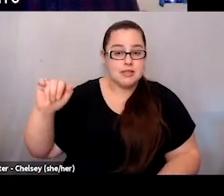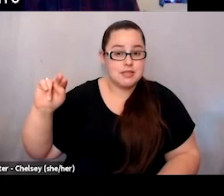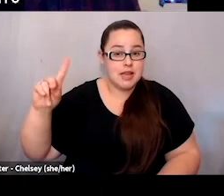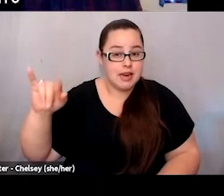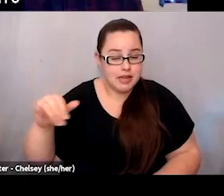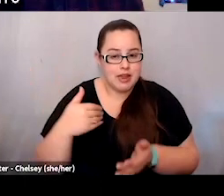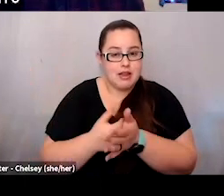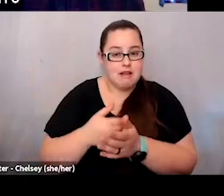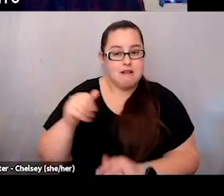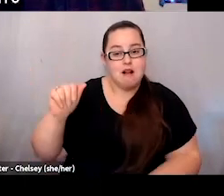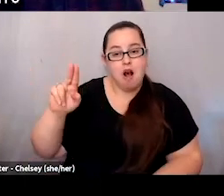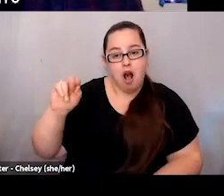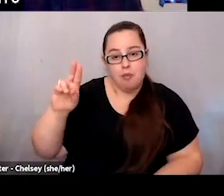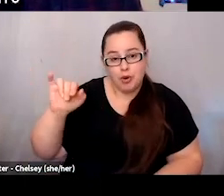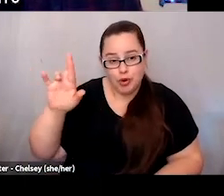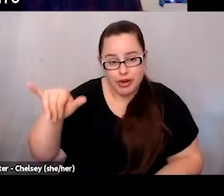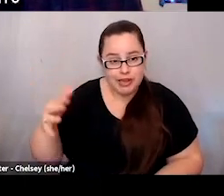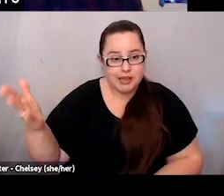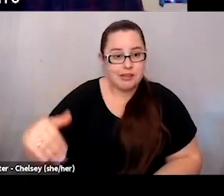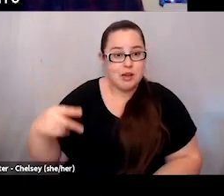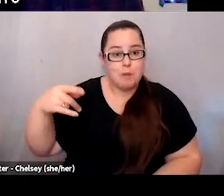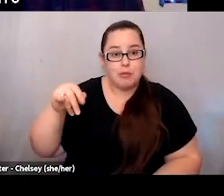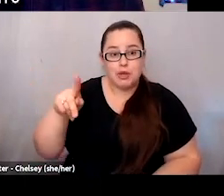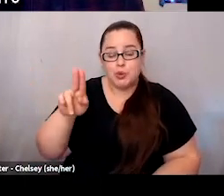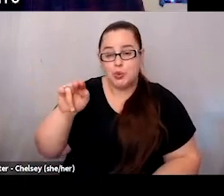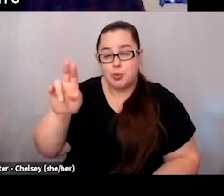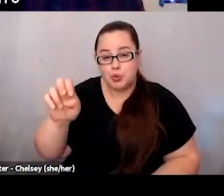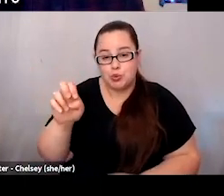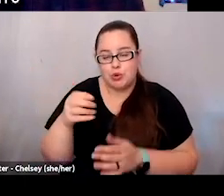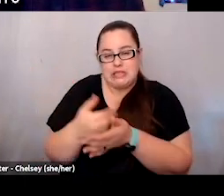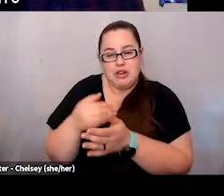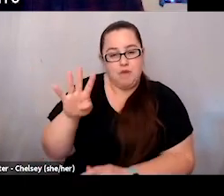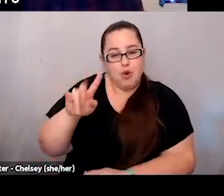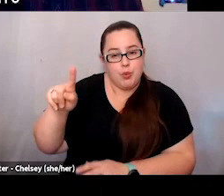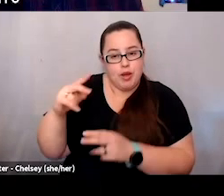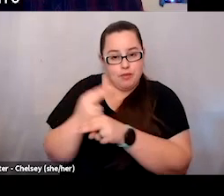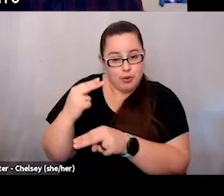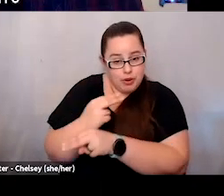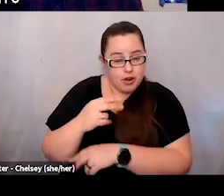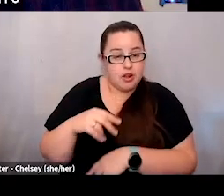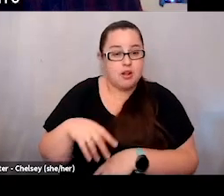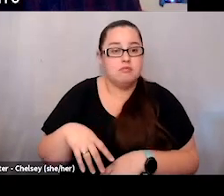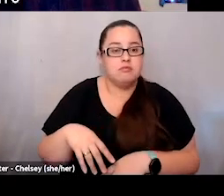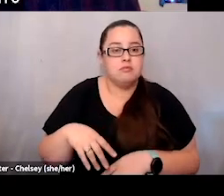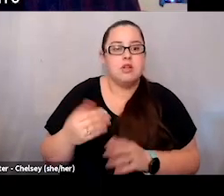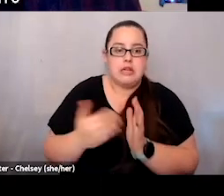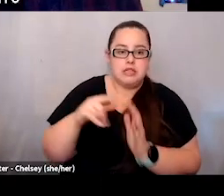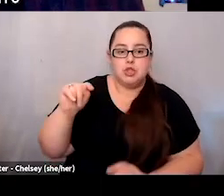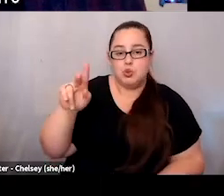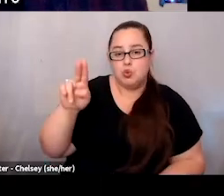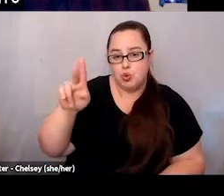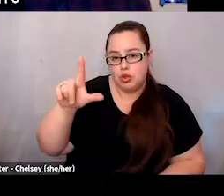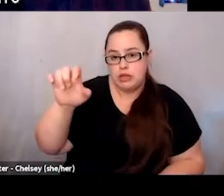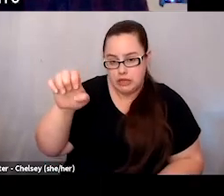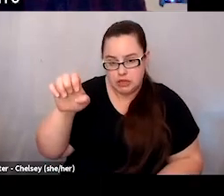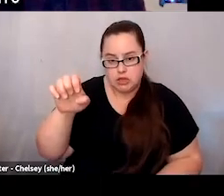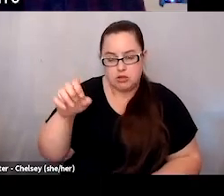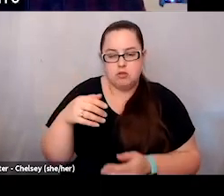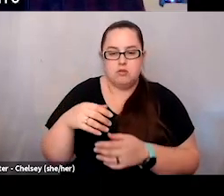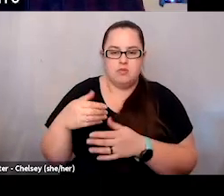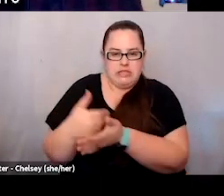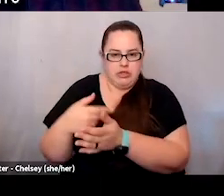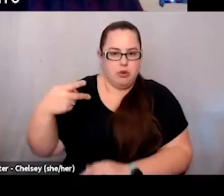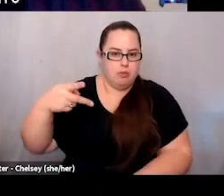Rancheria, just off of 41. And then again, I said Tule. Tule's outside of Porterville. And